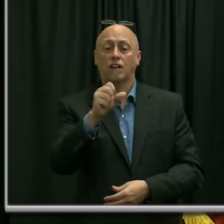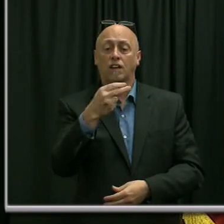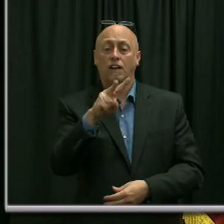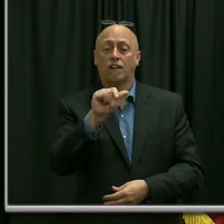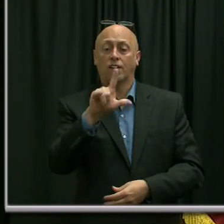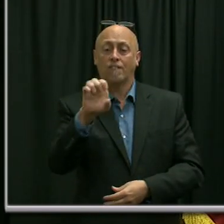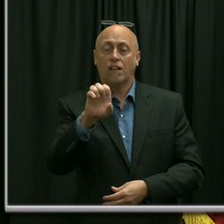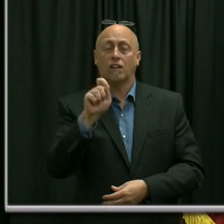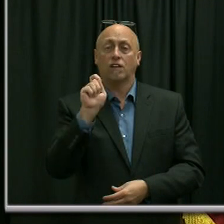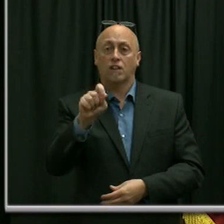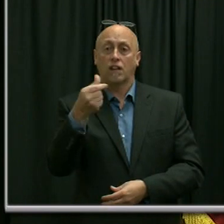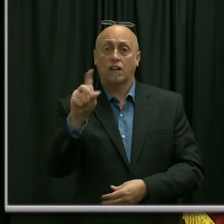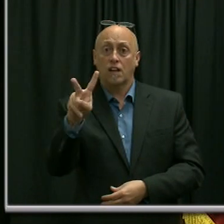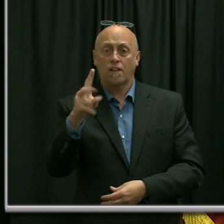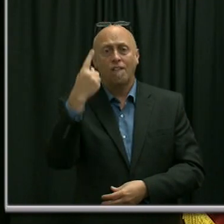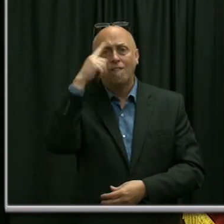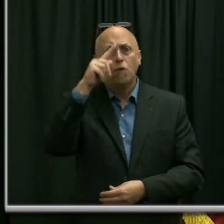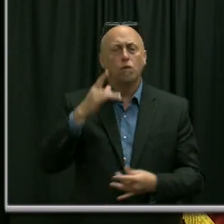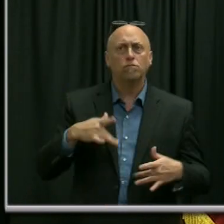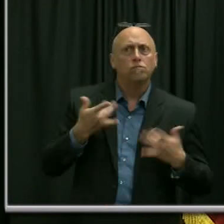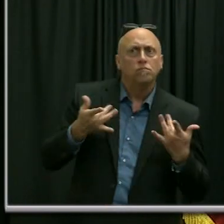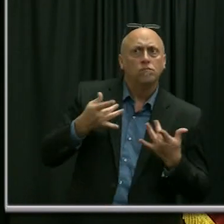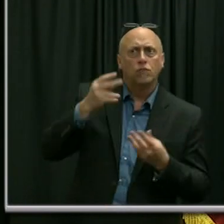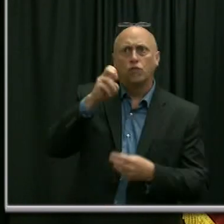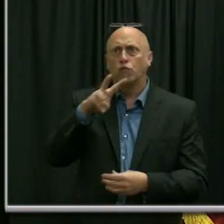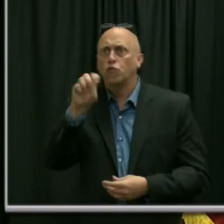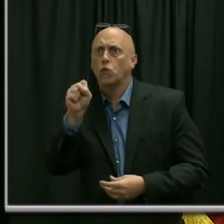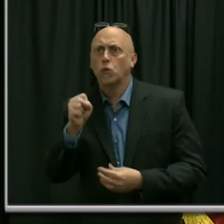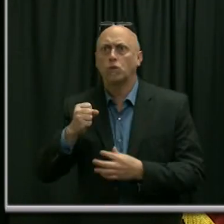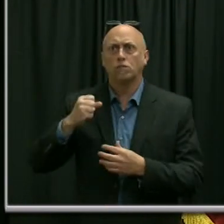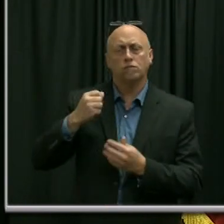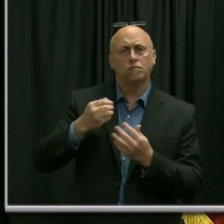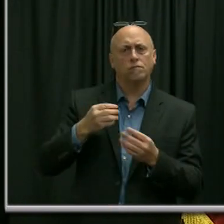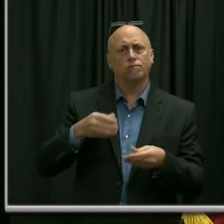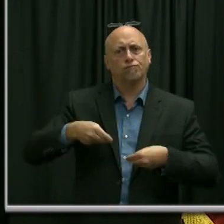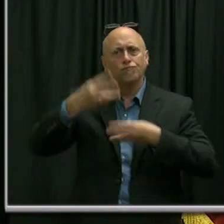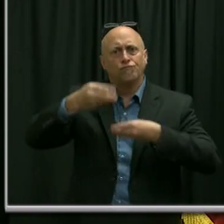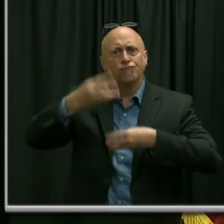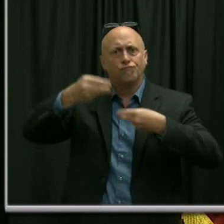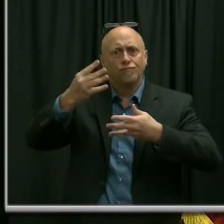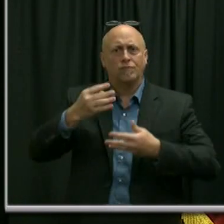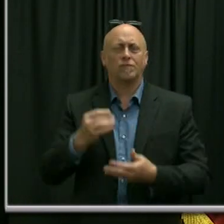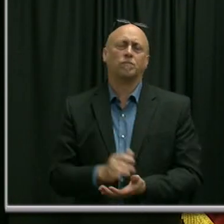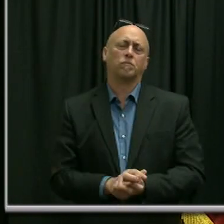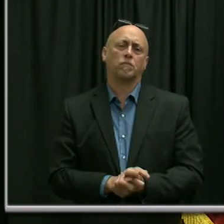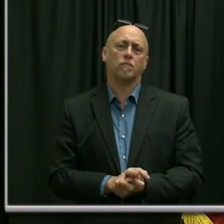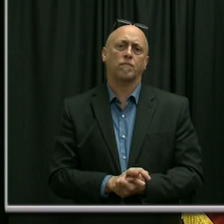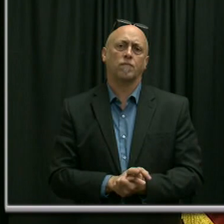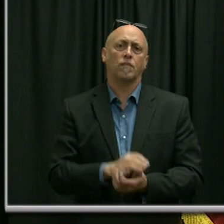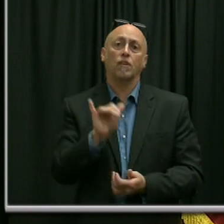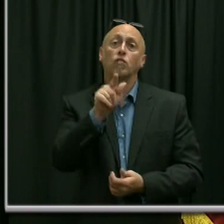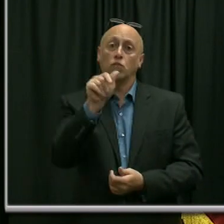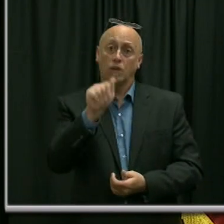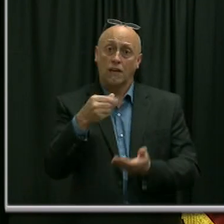FOR UP TO DATE PUBLIC HEALTH INFORMATION. AND FOR THE STATUS OF METRO GOVERNMENT SERVICES.